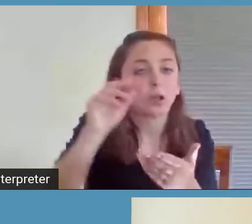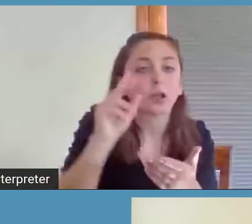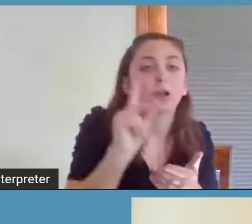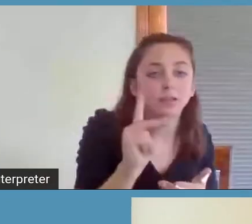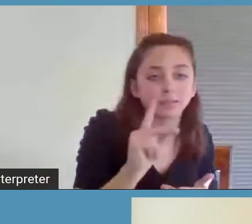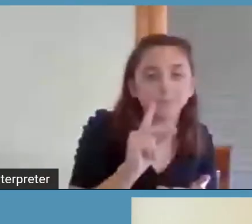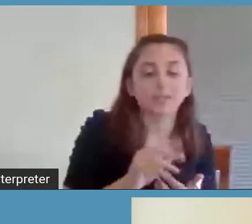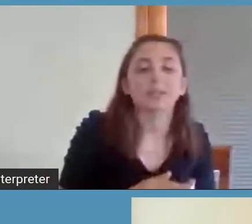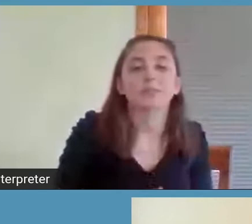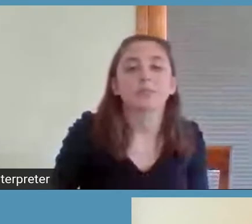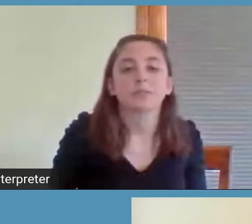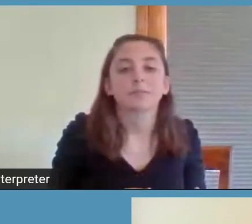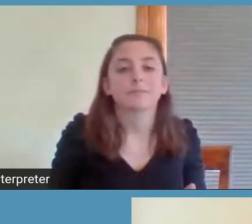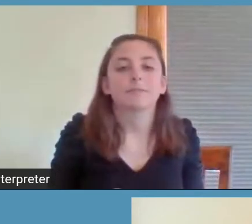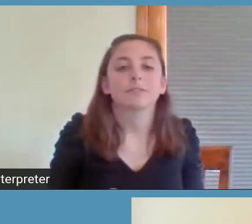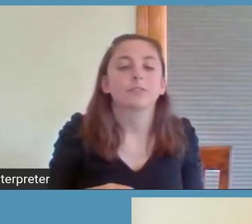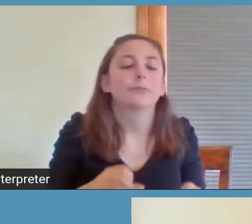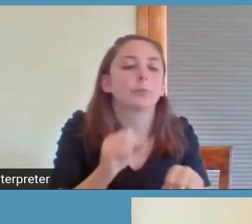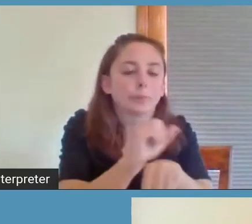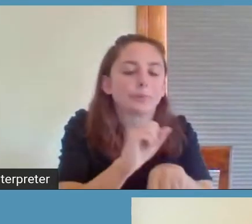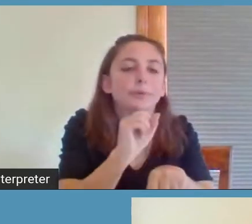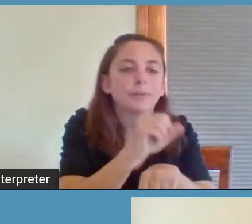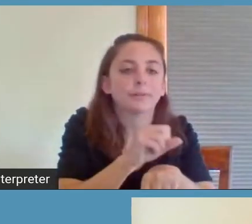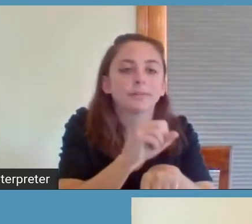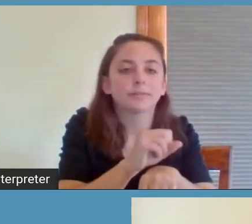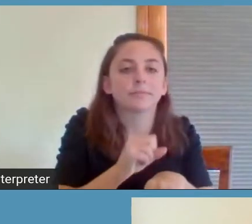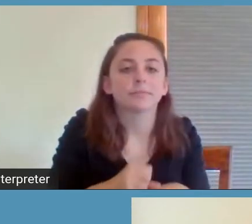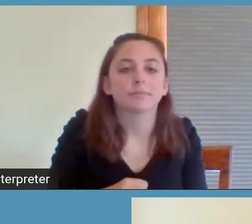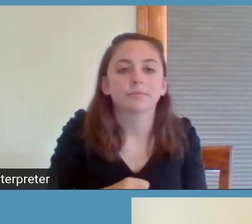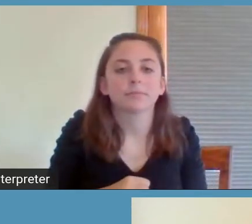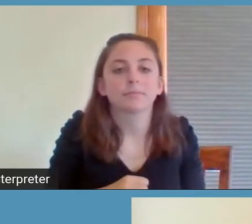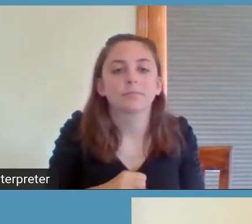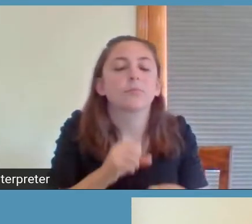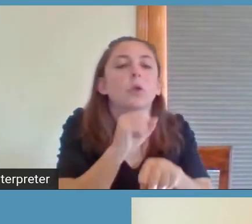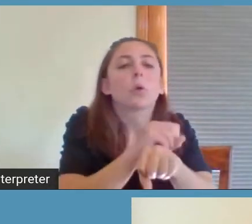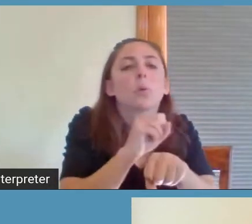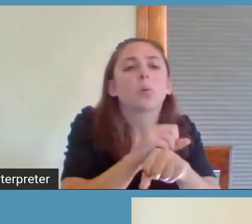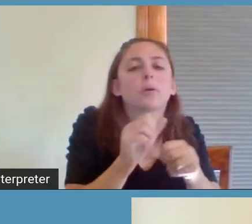to collect the work so they had to you know work with me and others to create the guide